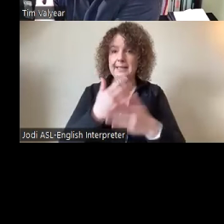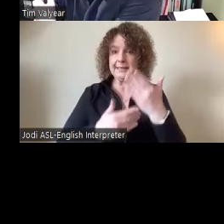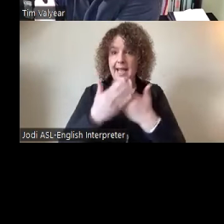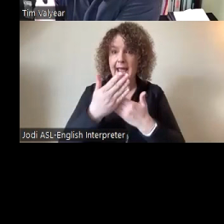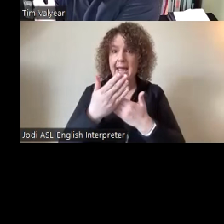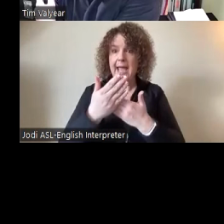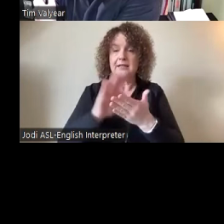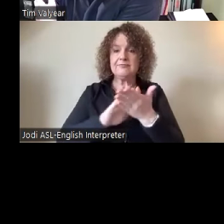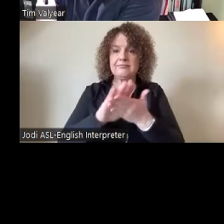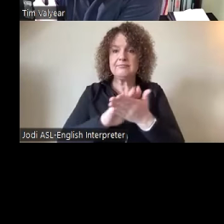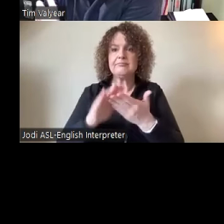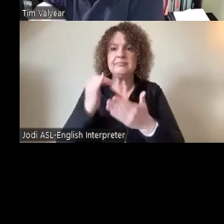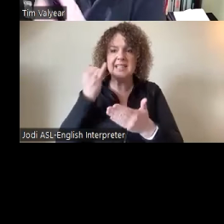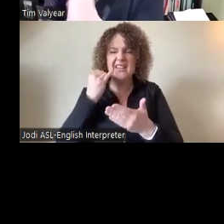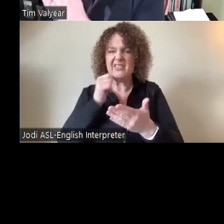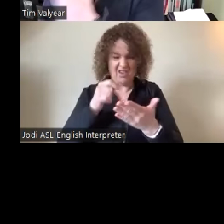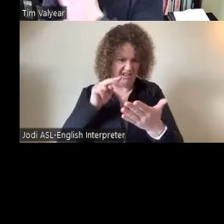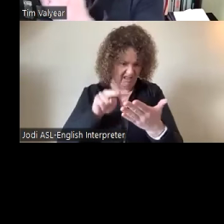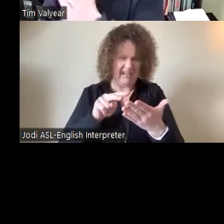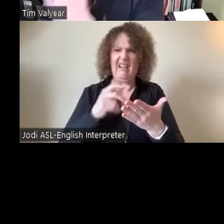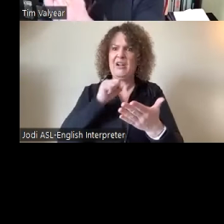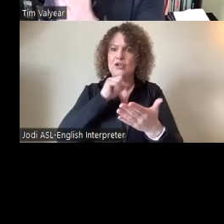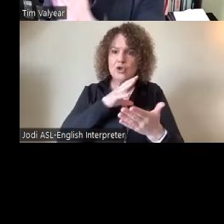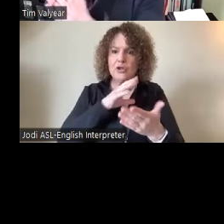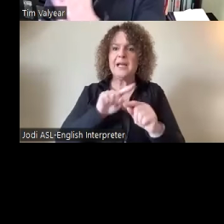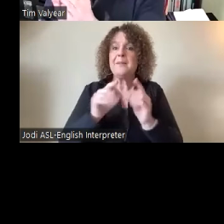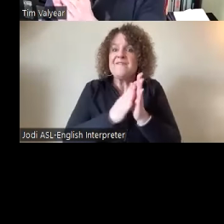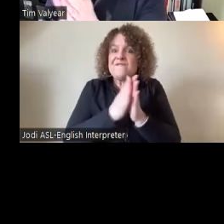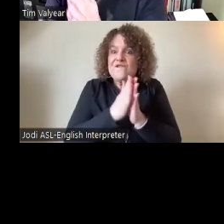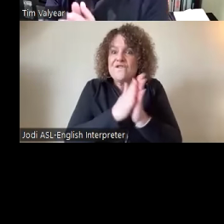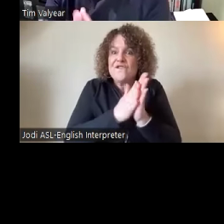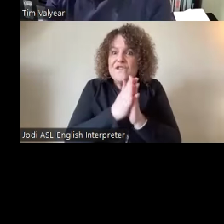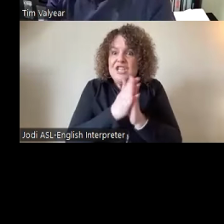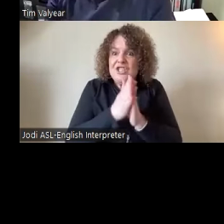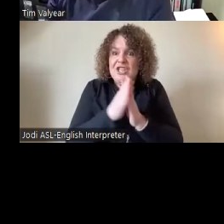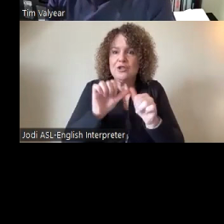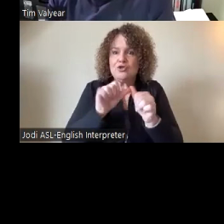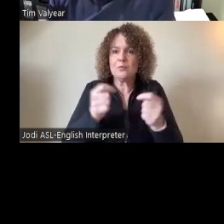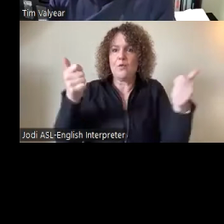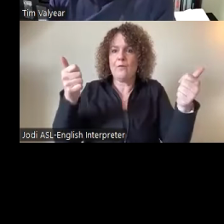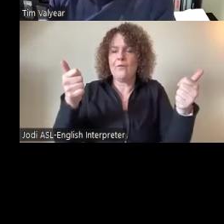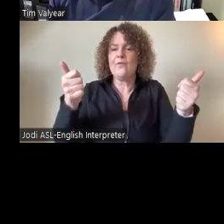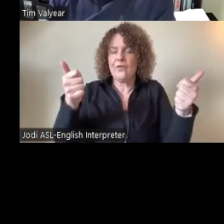have infectious agent in it. Alcohol-based hand rubs are preferred when your hands are not visibly soiled. They